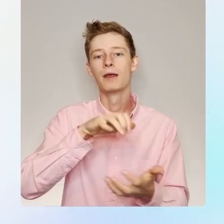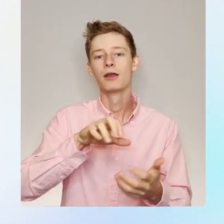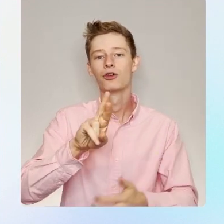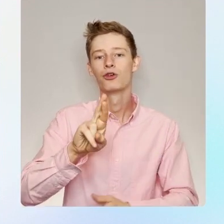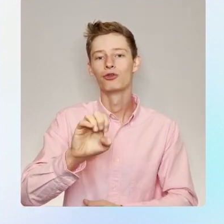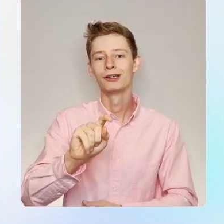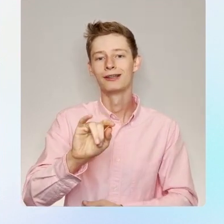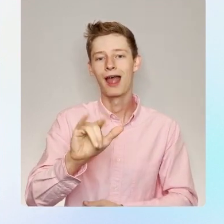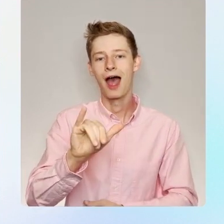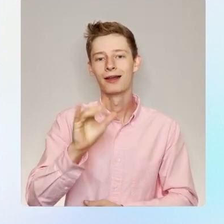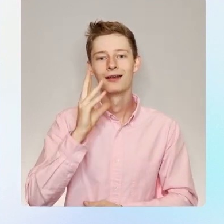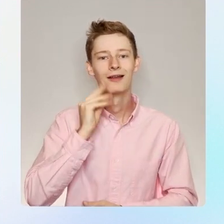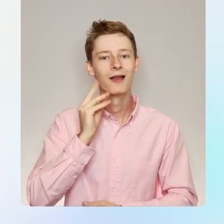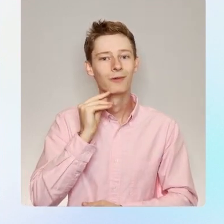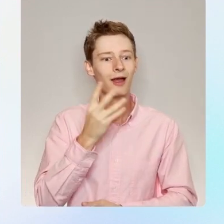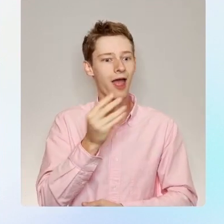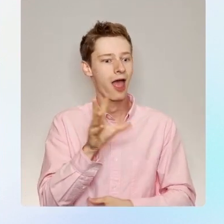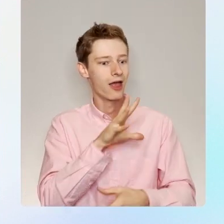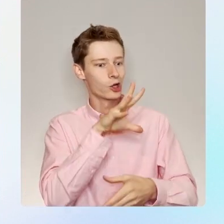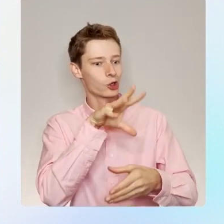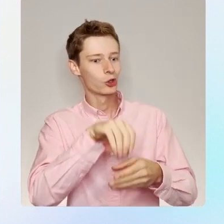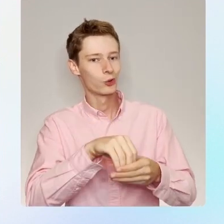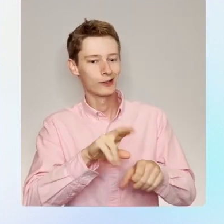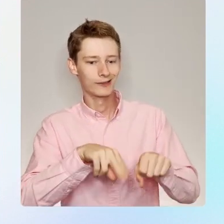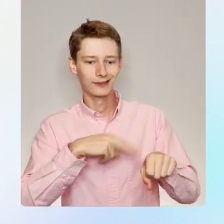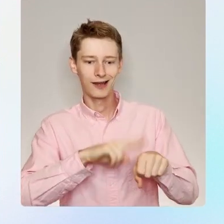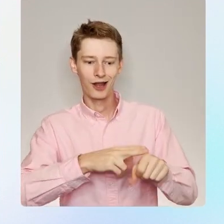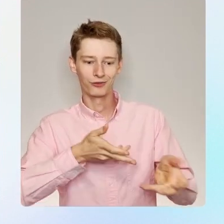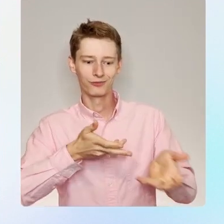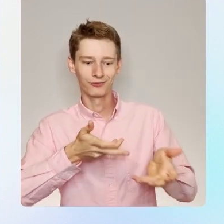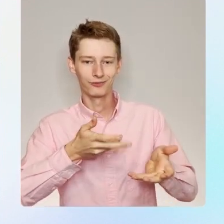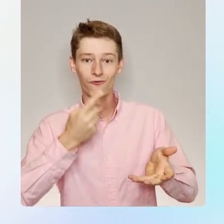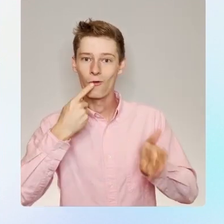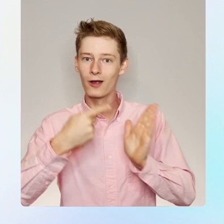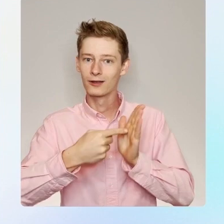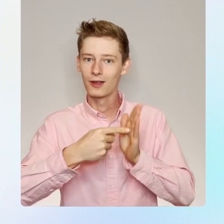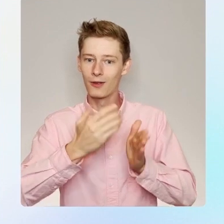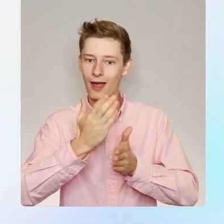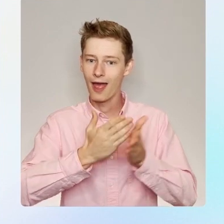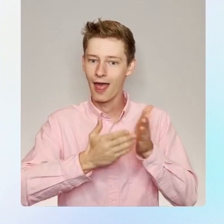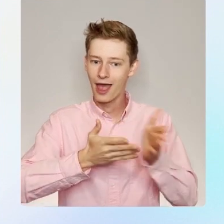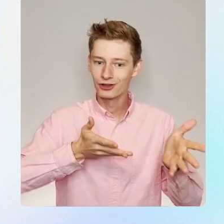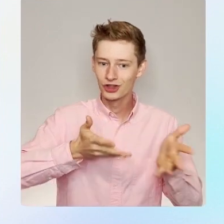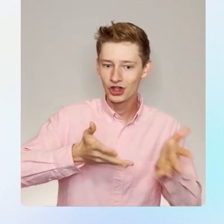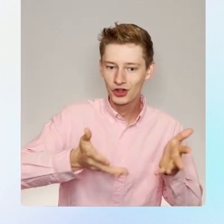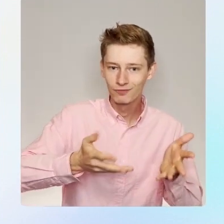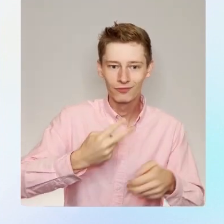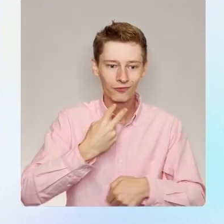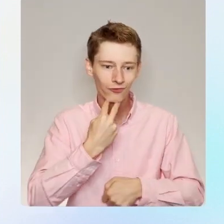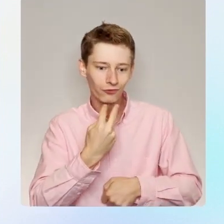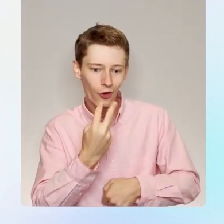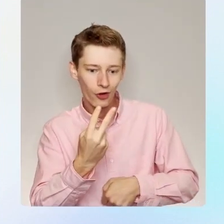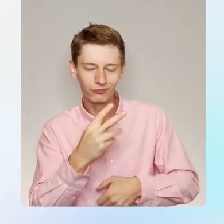and incorporate natural interactions like hand gestures and voice experiences into apps.